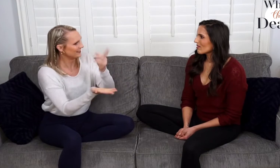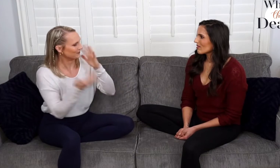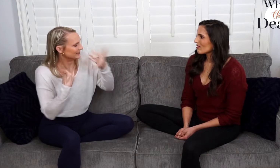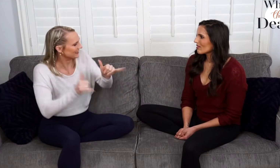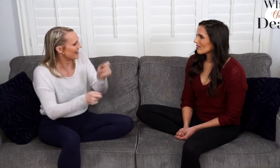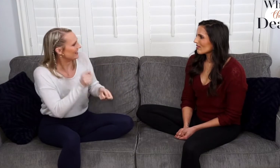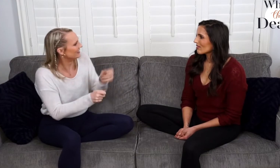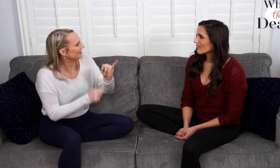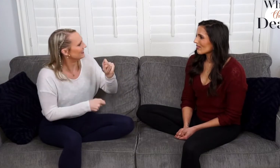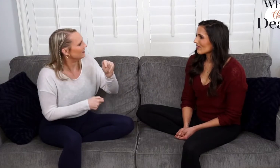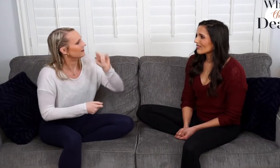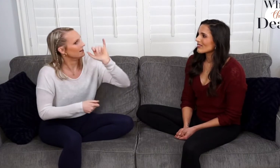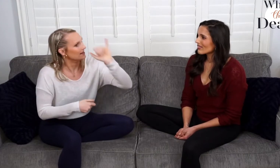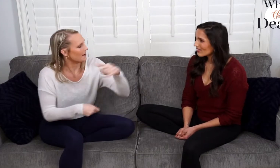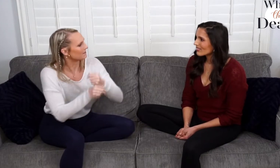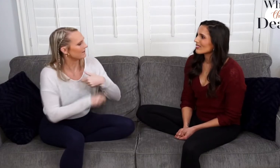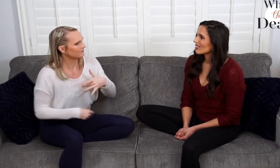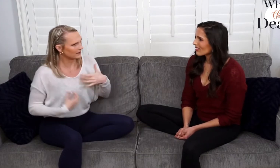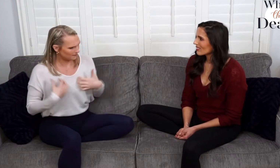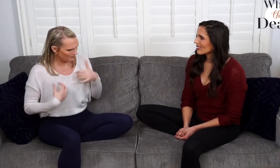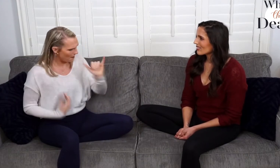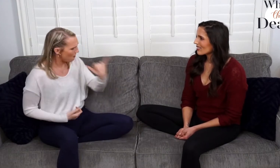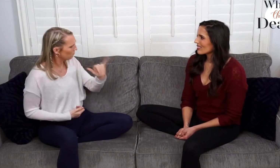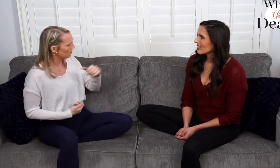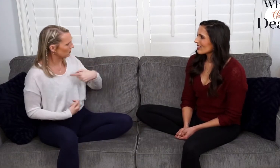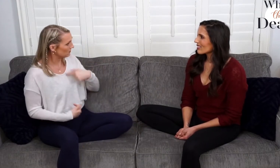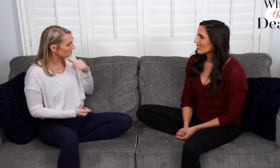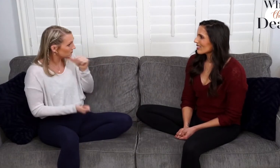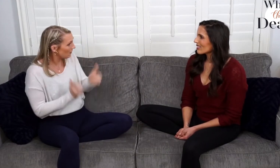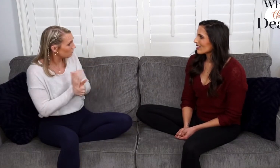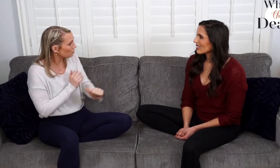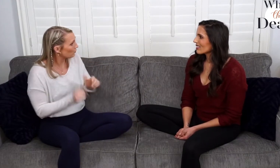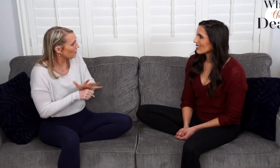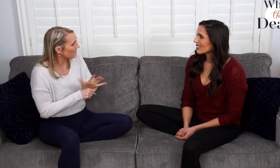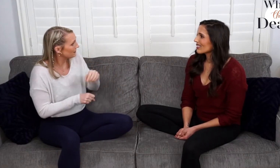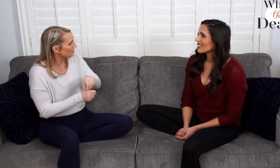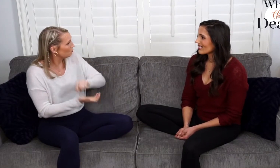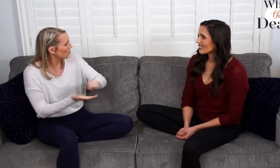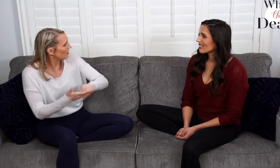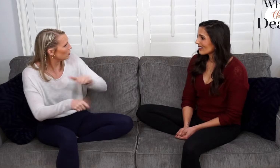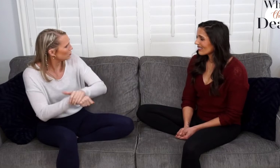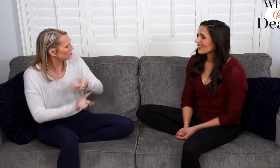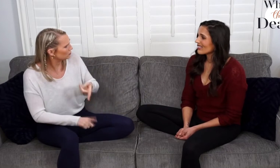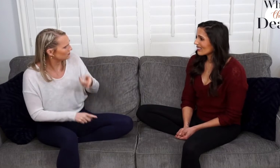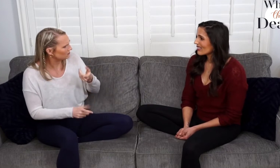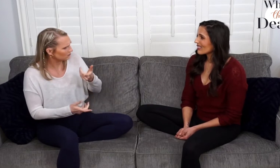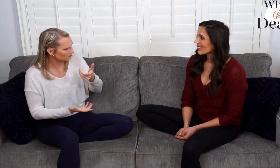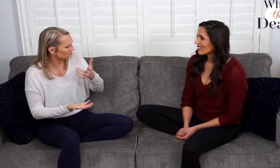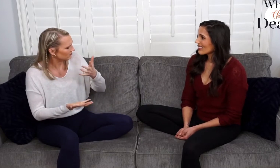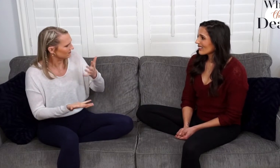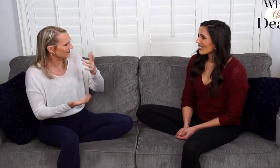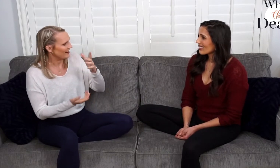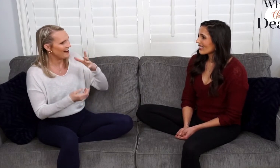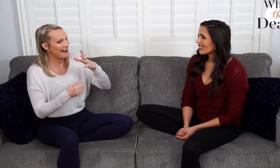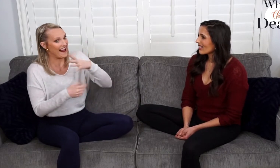they still make edits and that makes me insecure like am I not fluent in English writing or and